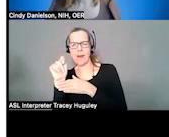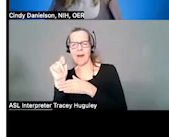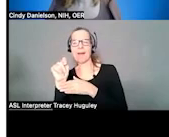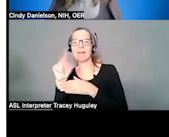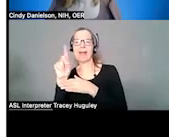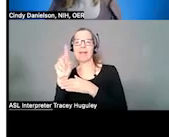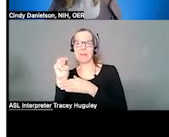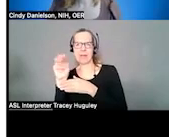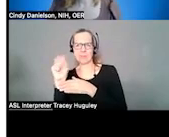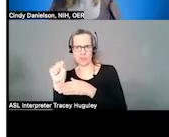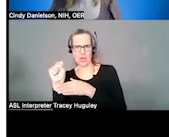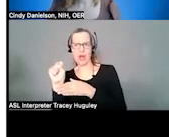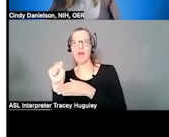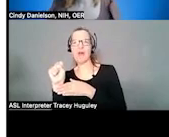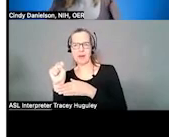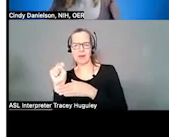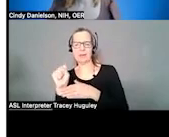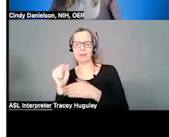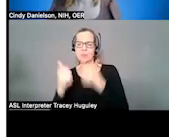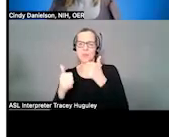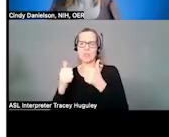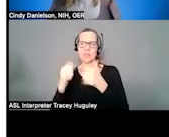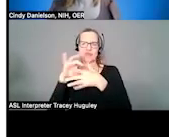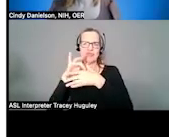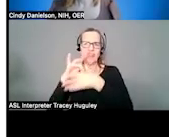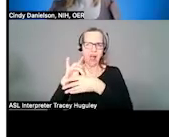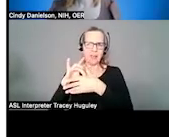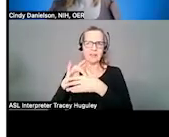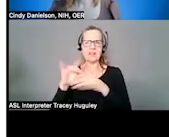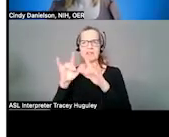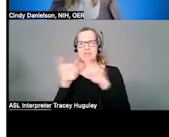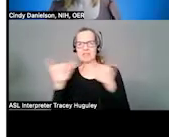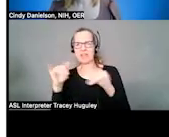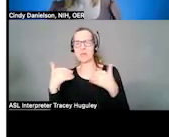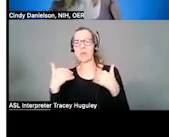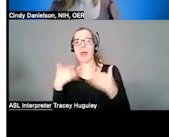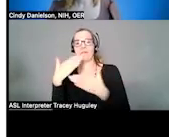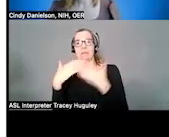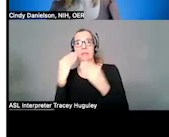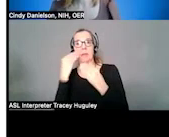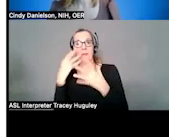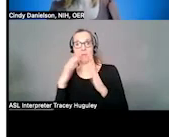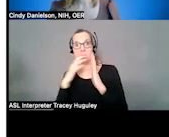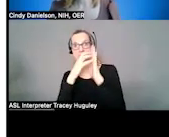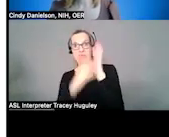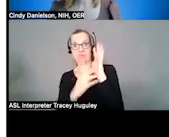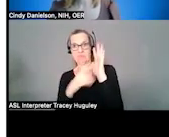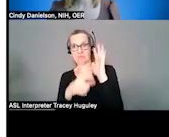about what content you want to include, we do have some information to provide on what format you might consider.